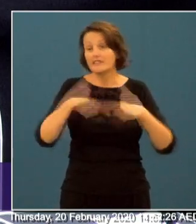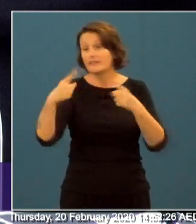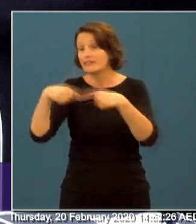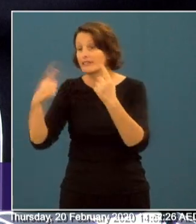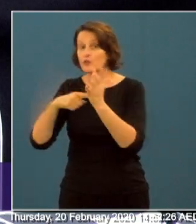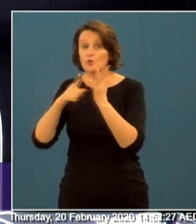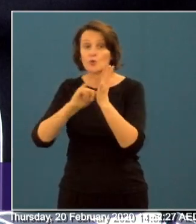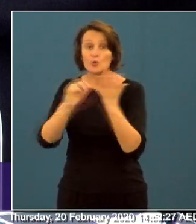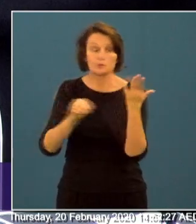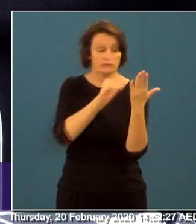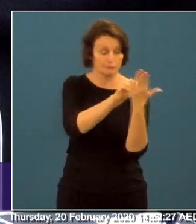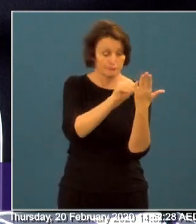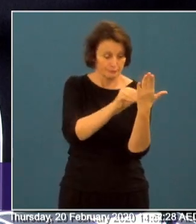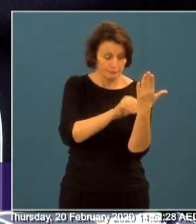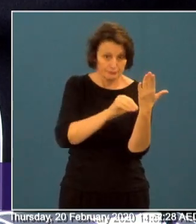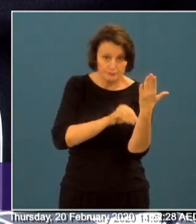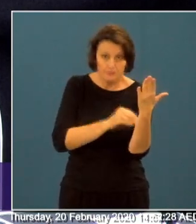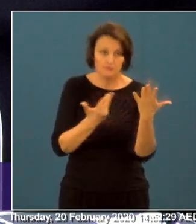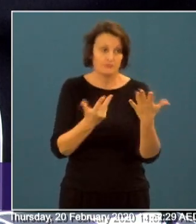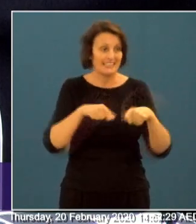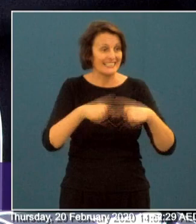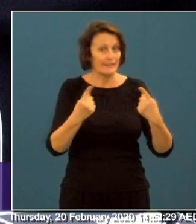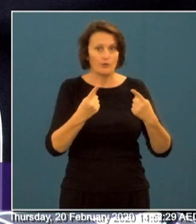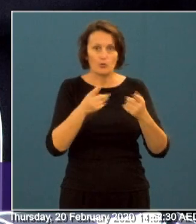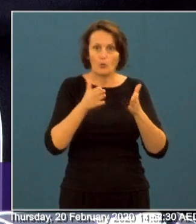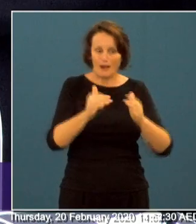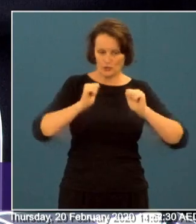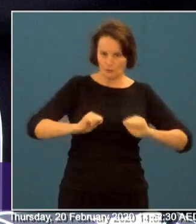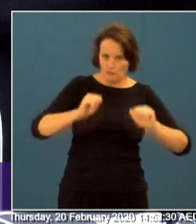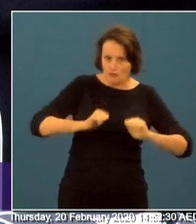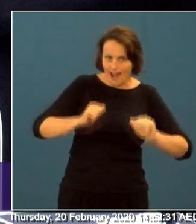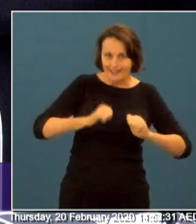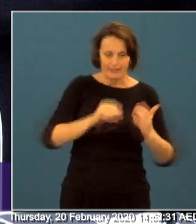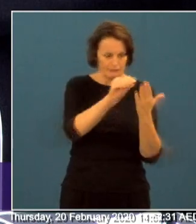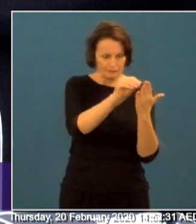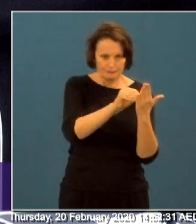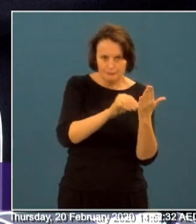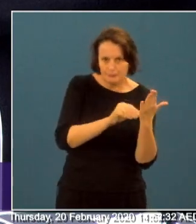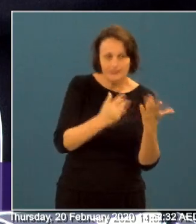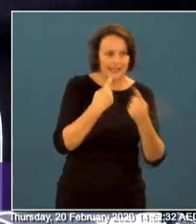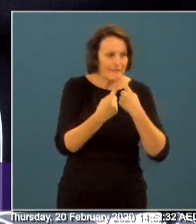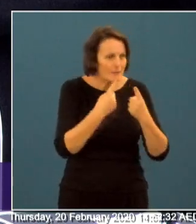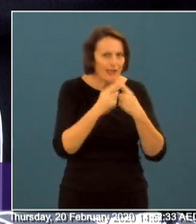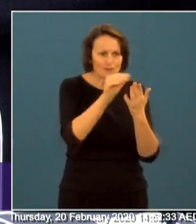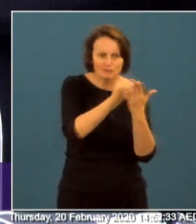can assist improving health care, training resources, skills-based resources, information and —